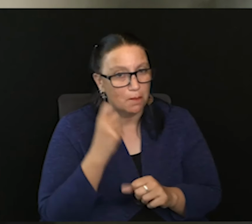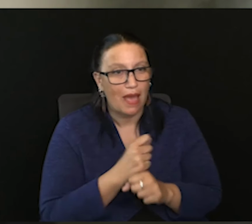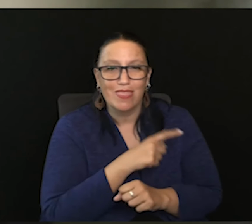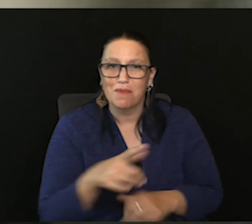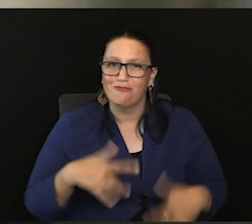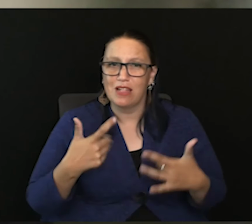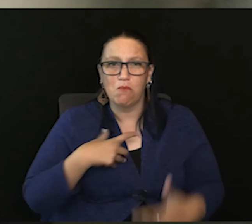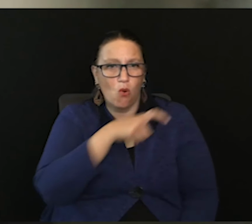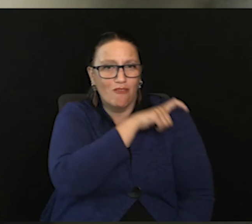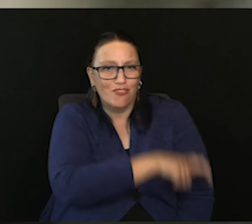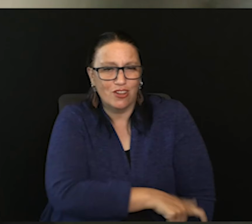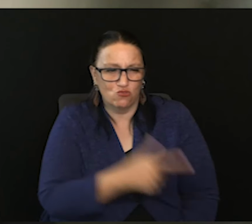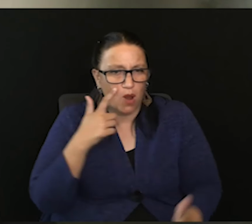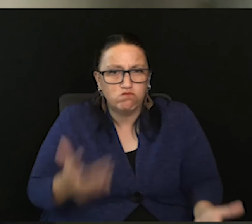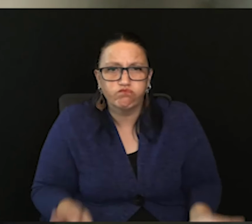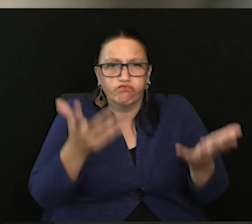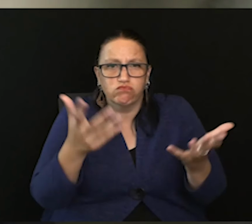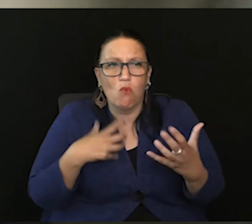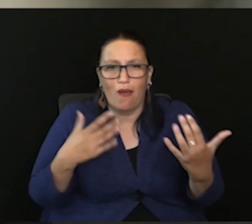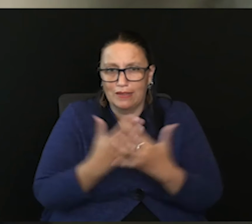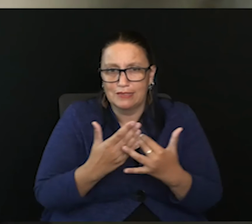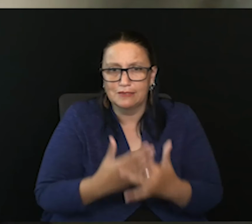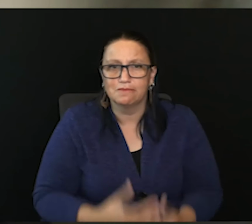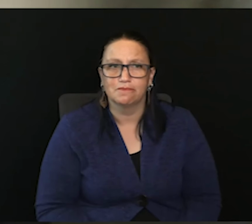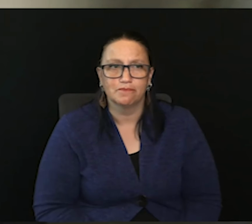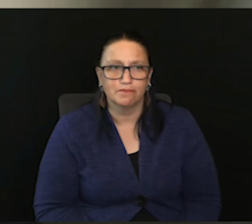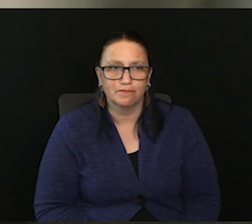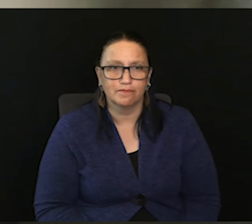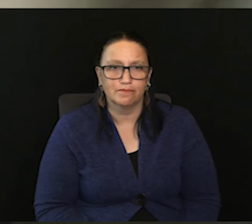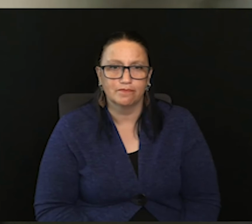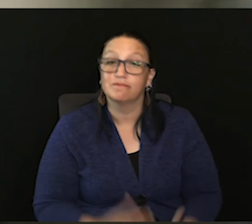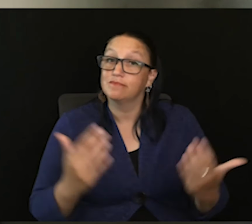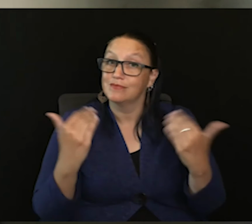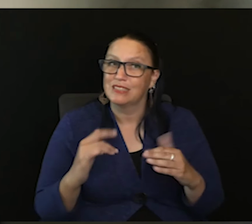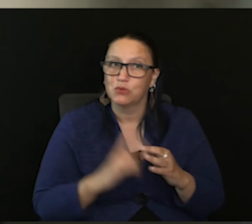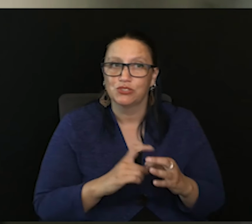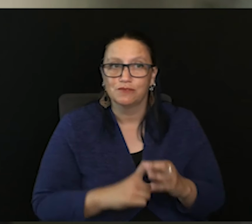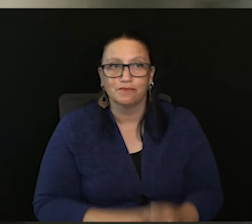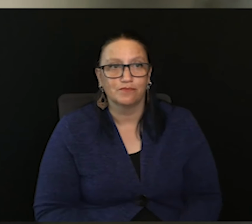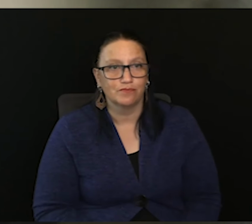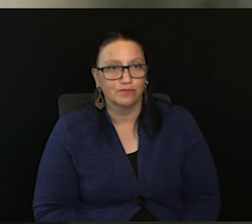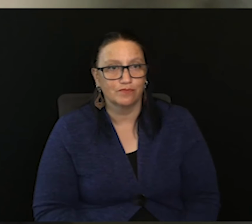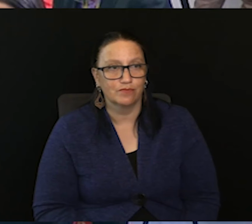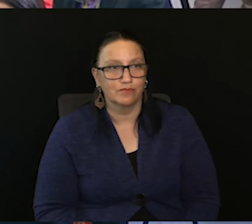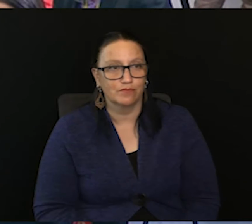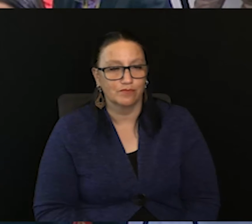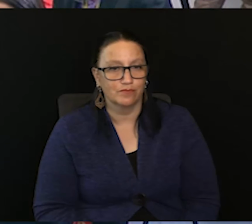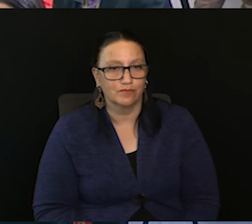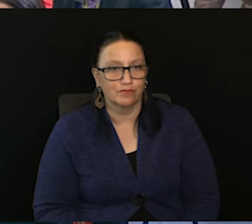I'm trying to build that confidence and lift that access. (UNKNOWN). Thanks, Minister.